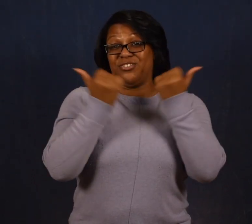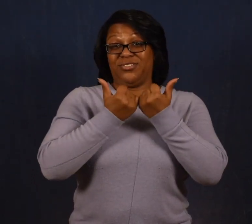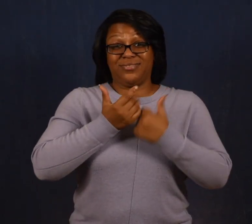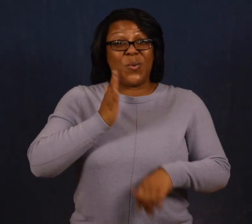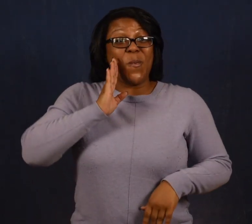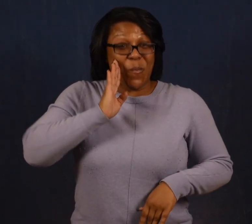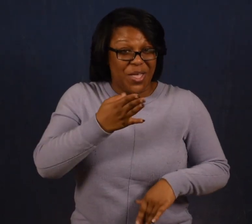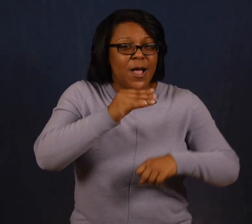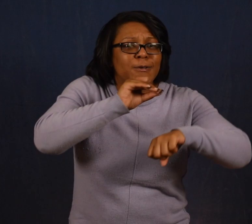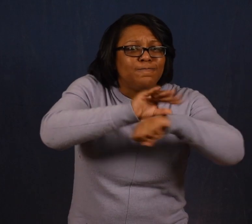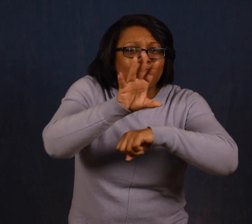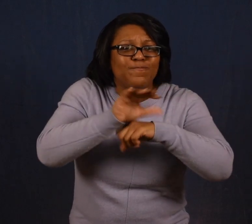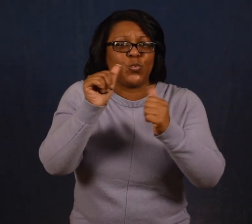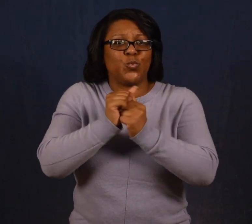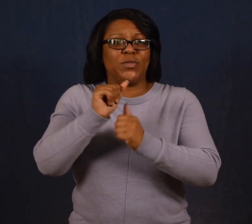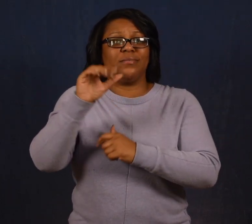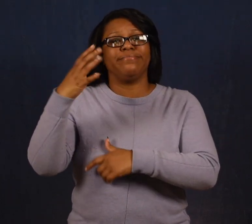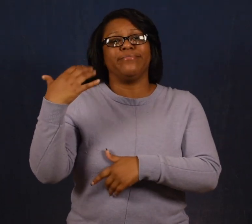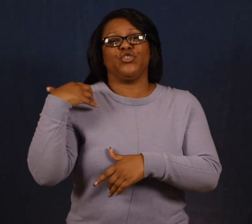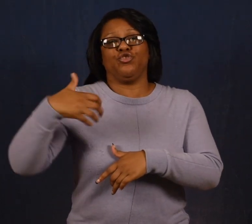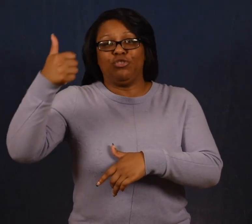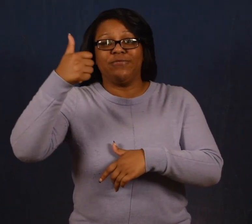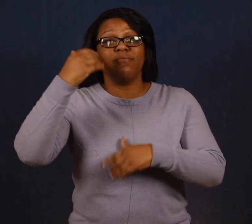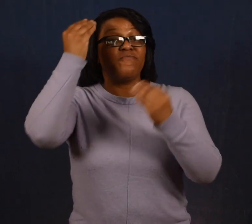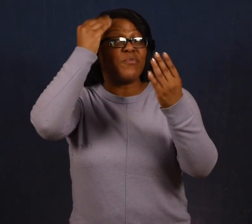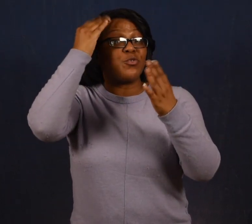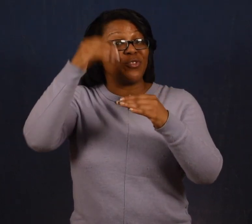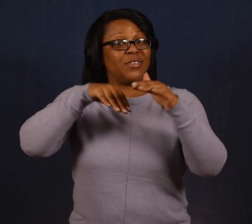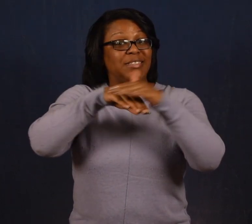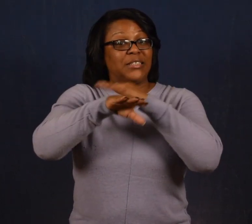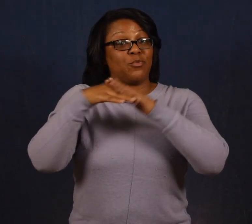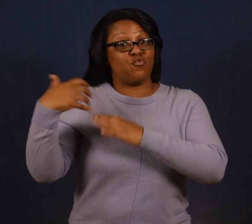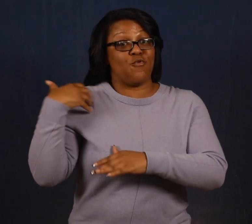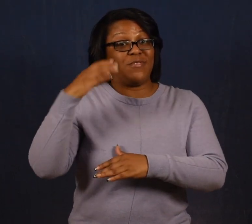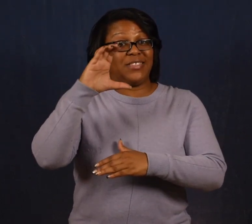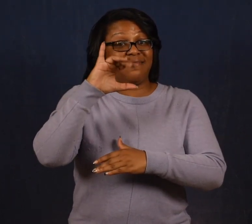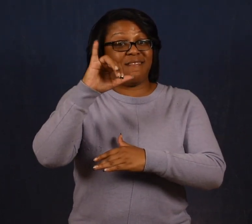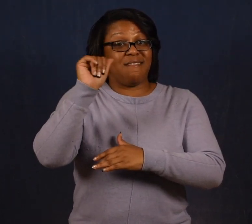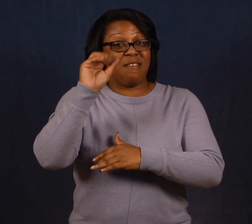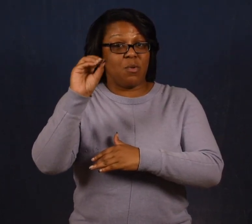Agencies will consult with the Chief Information Accessibility Officer (CIAO)